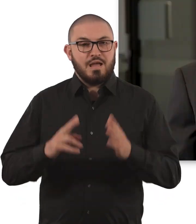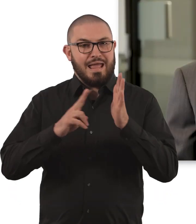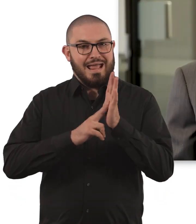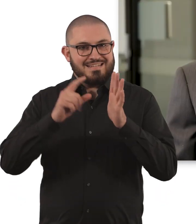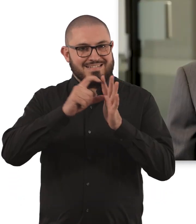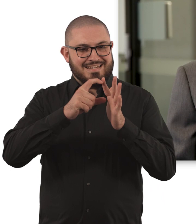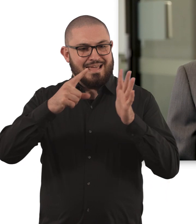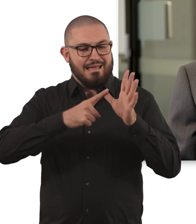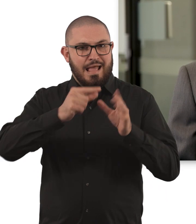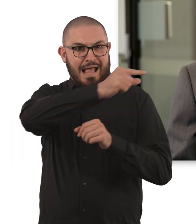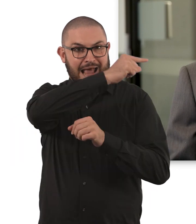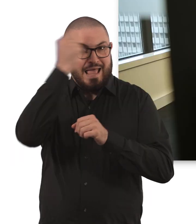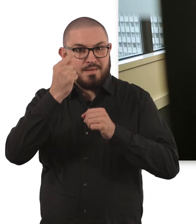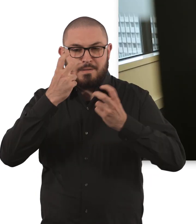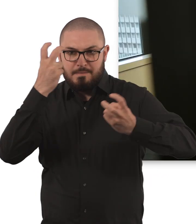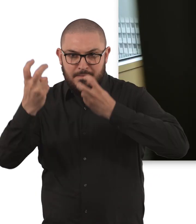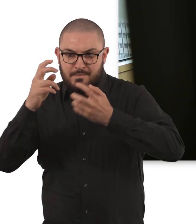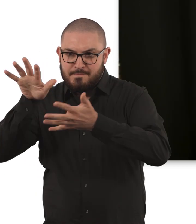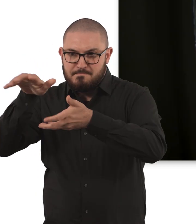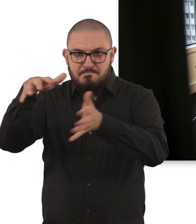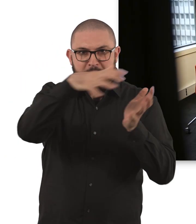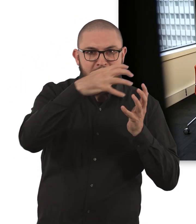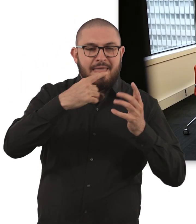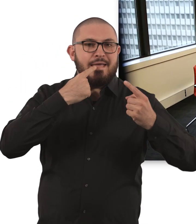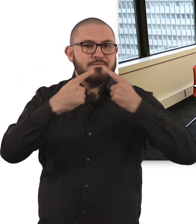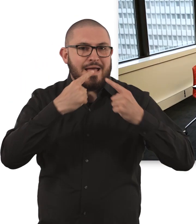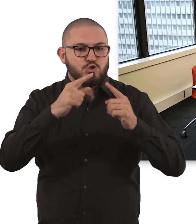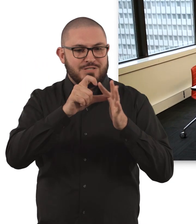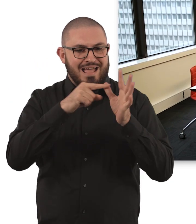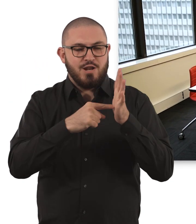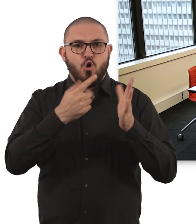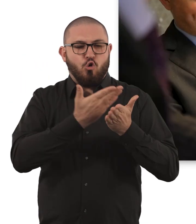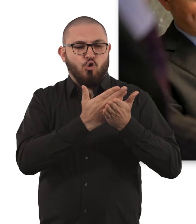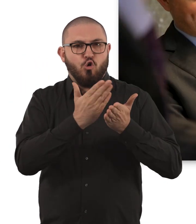The National Disability Data Asset seeks to acquire and use de-identified data